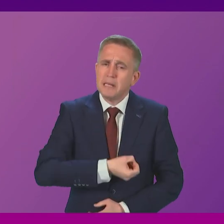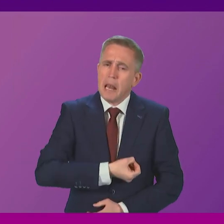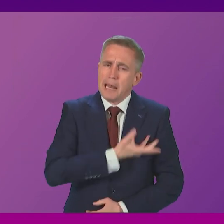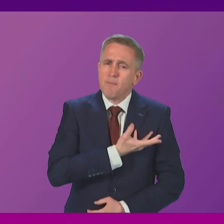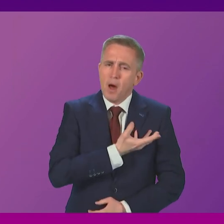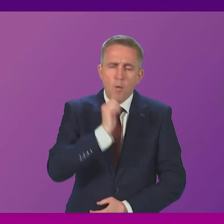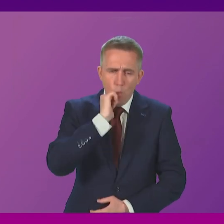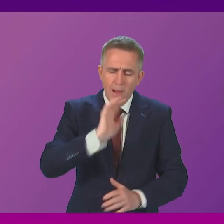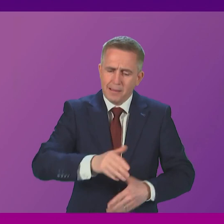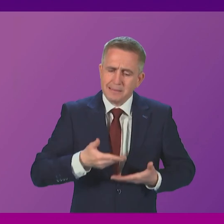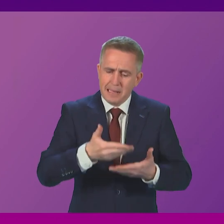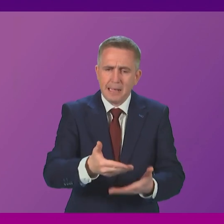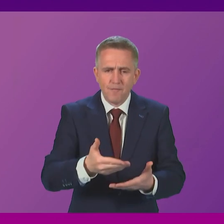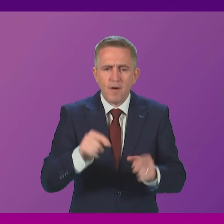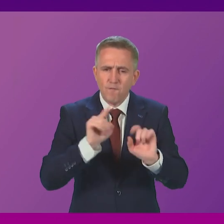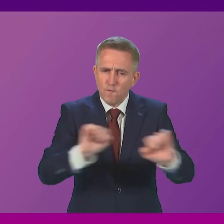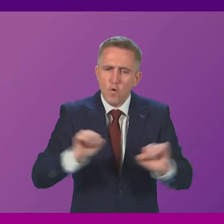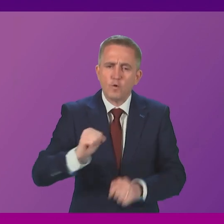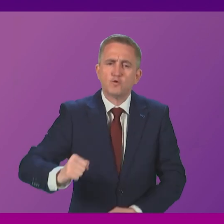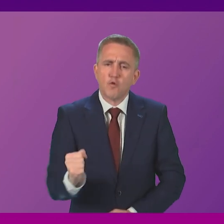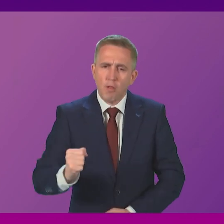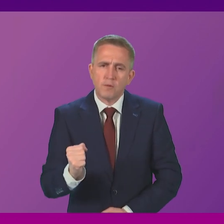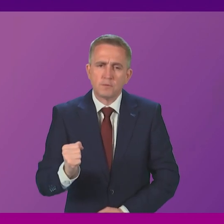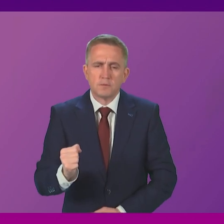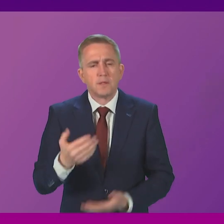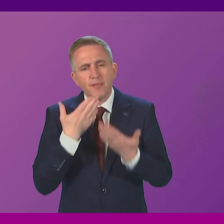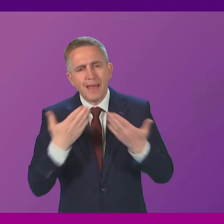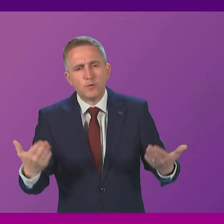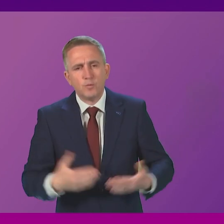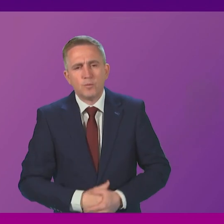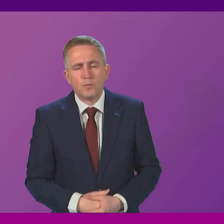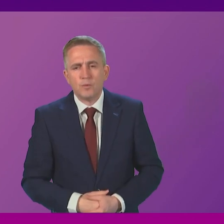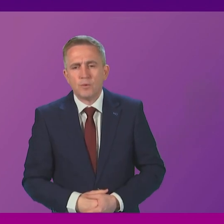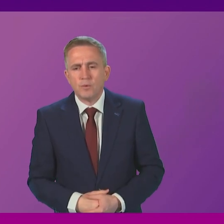deliver the change that Scotland needs.